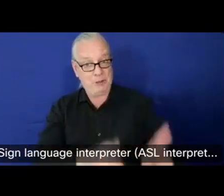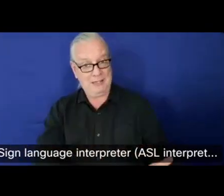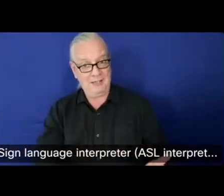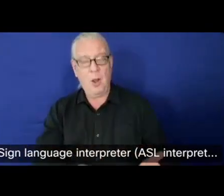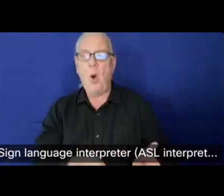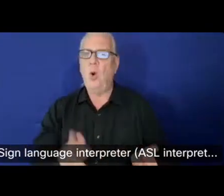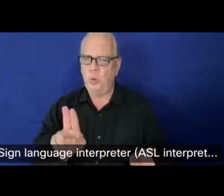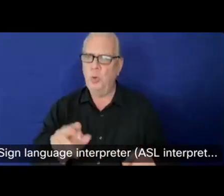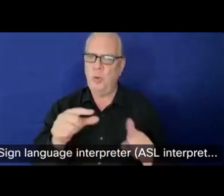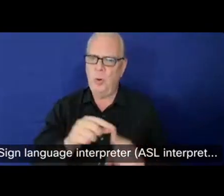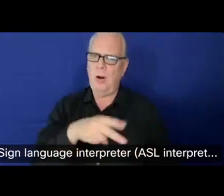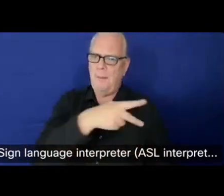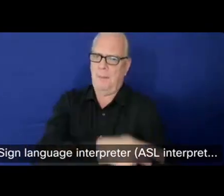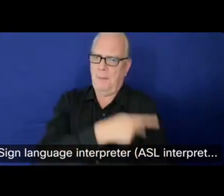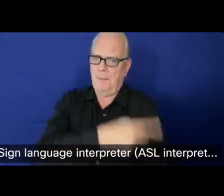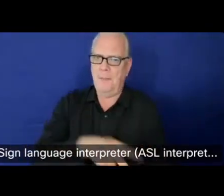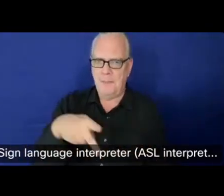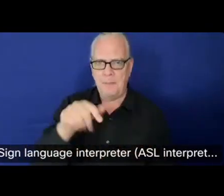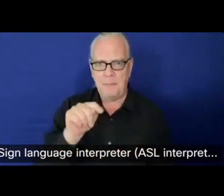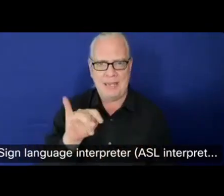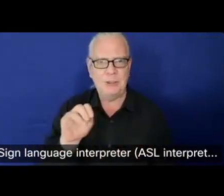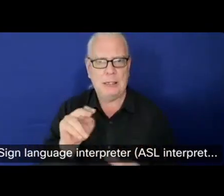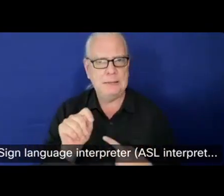think there's a very special relationship between patients